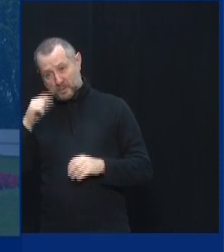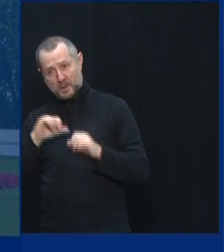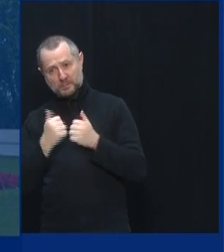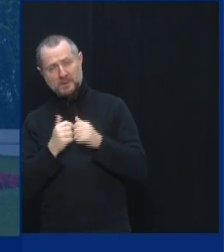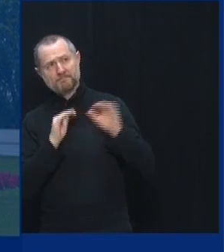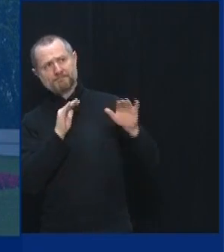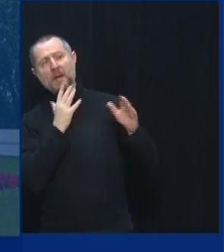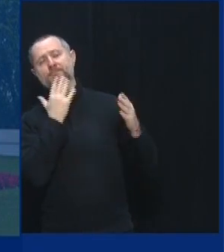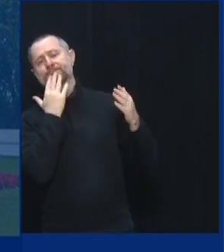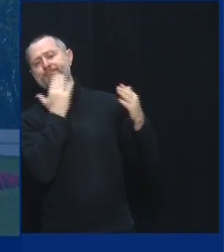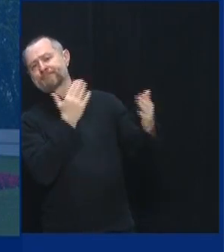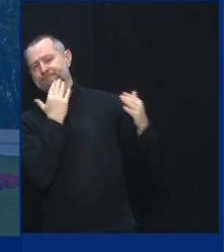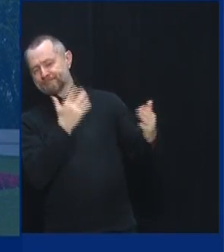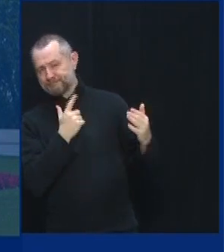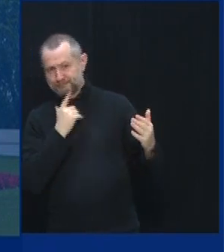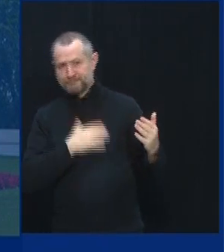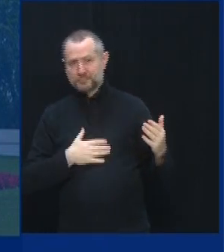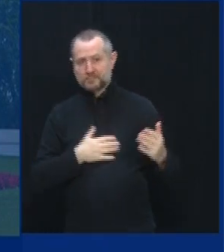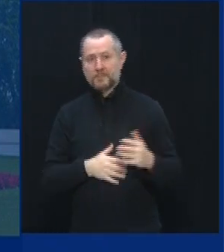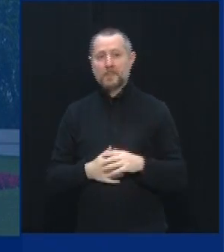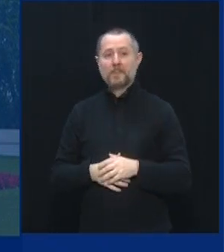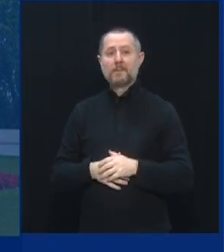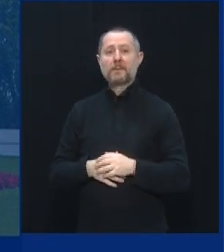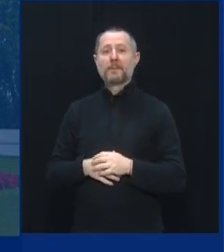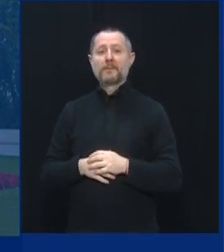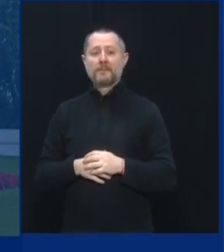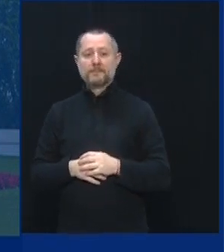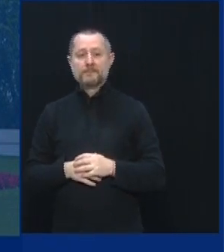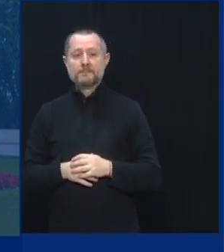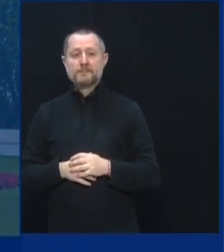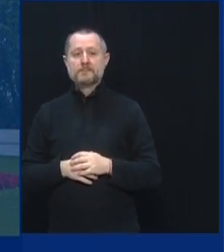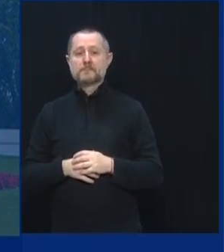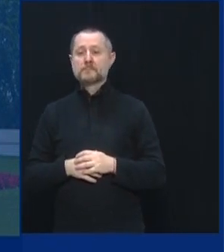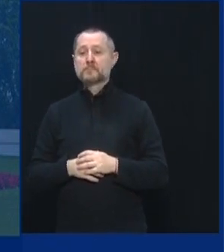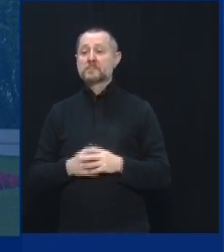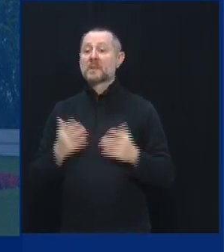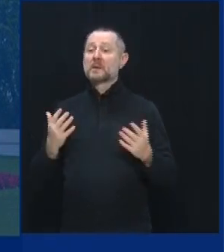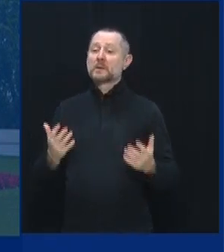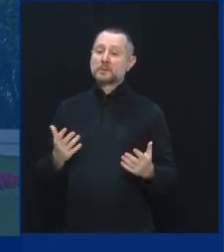FINANCIAL TRANSACTION FOR THE STATES, BUT IT WAS IMPORTANT TO